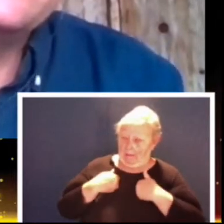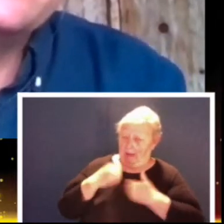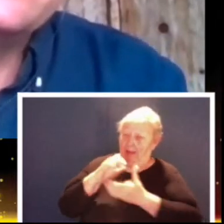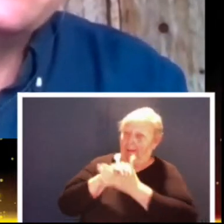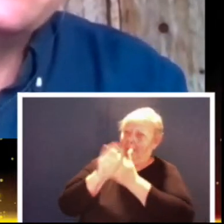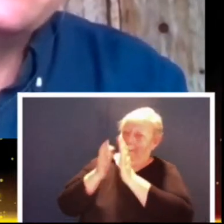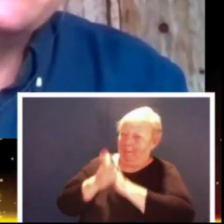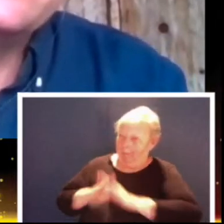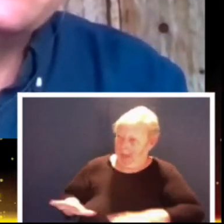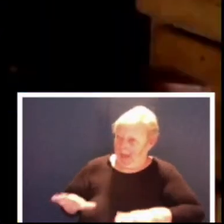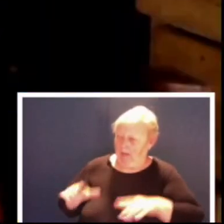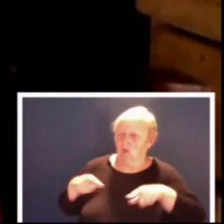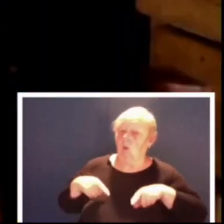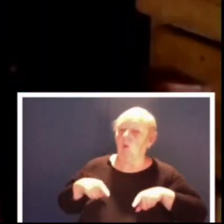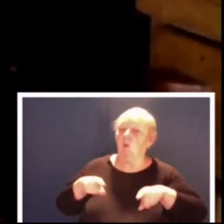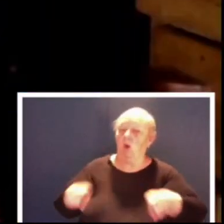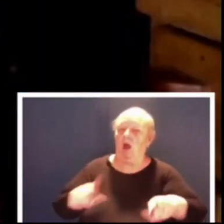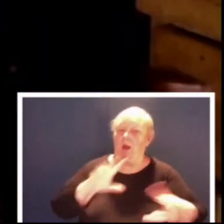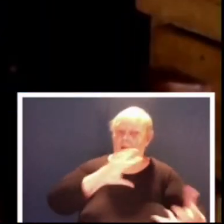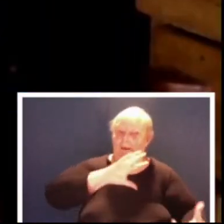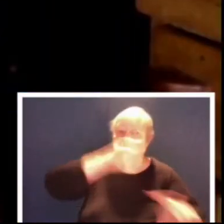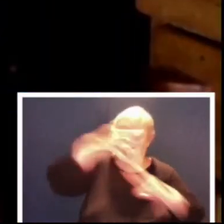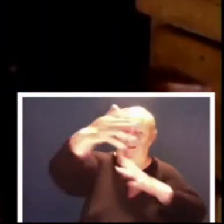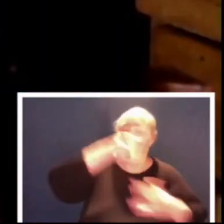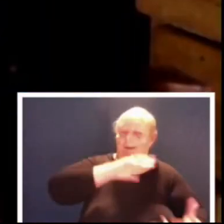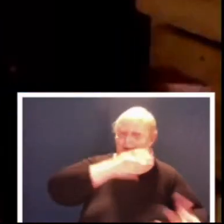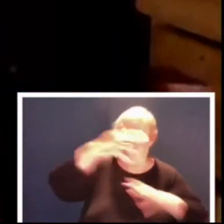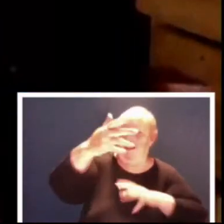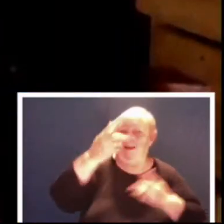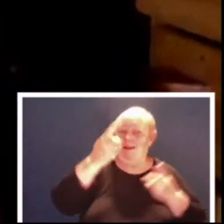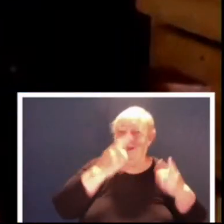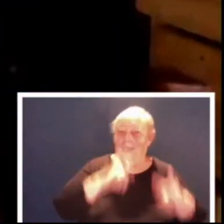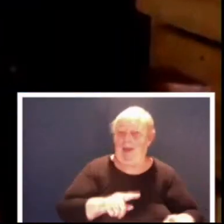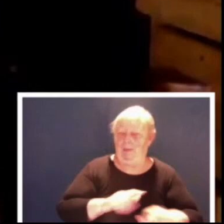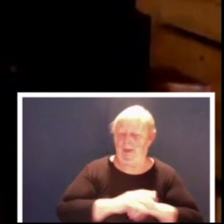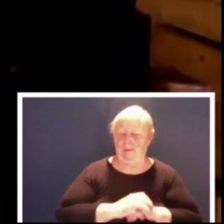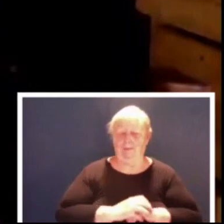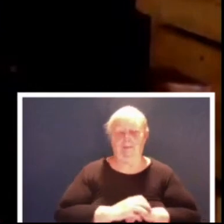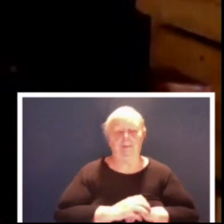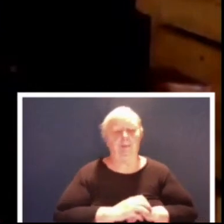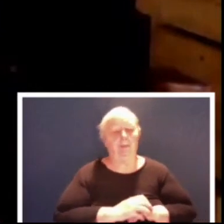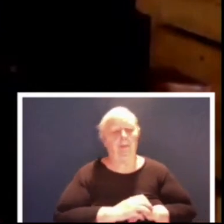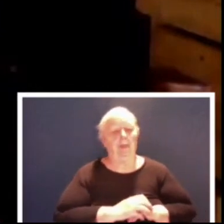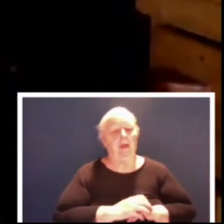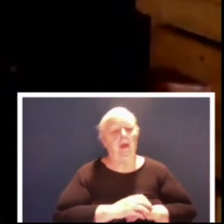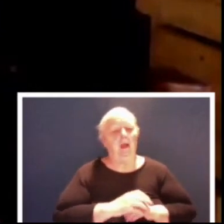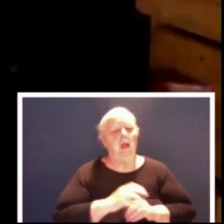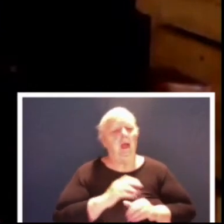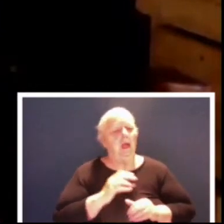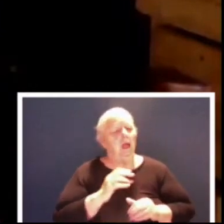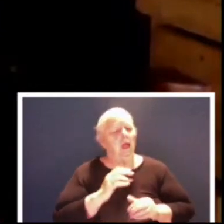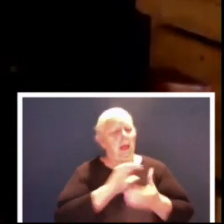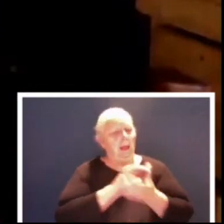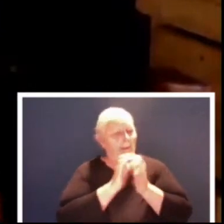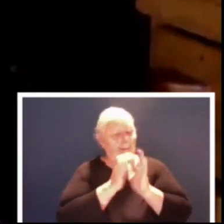It's interesting because peace is not a destination or some utopian future vision where everyone's like, hm,